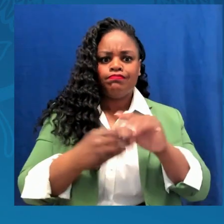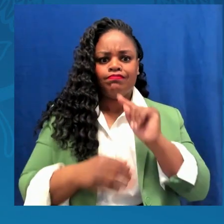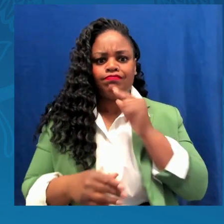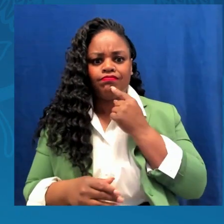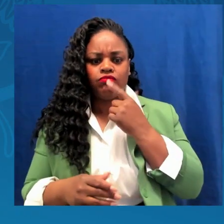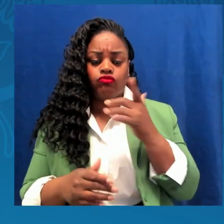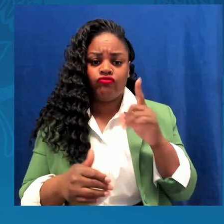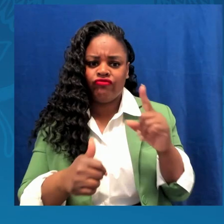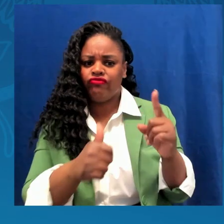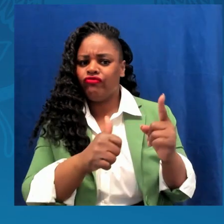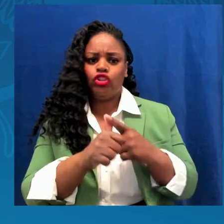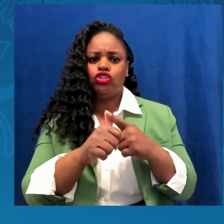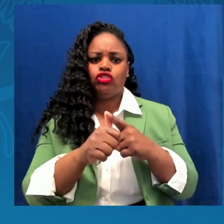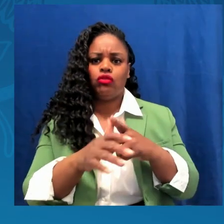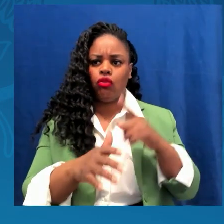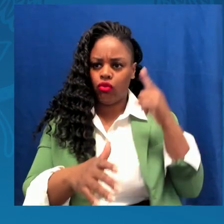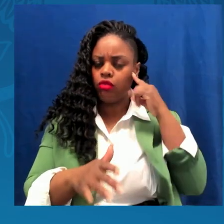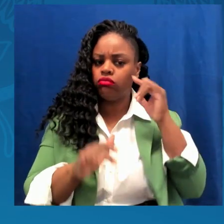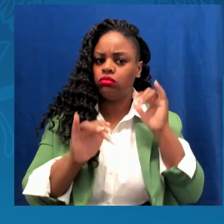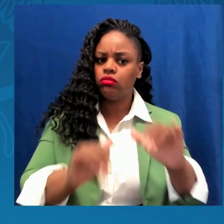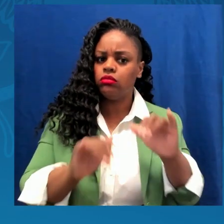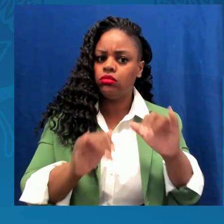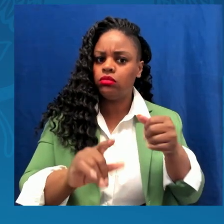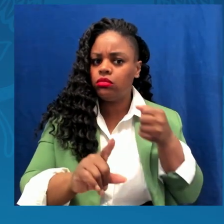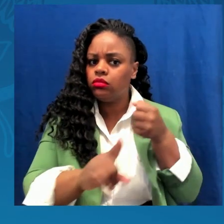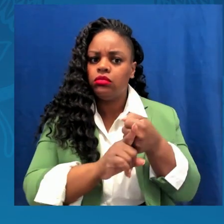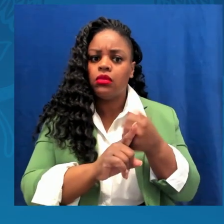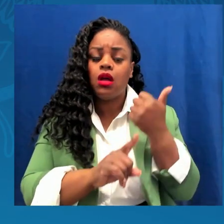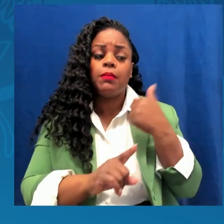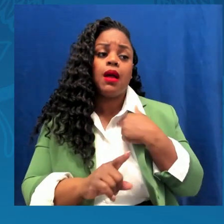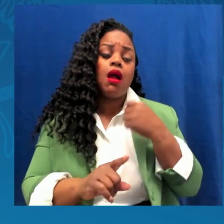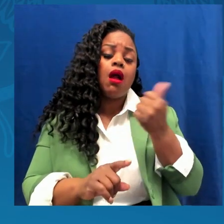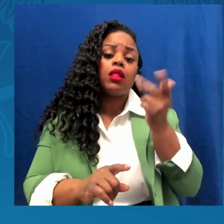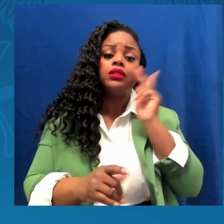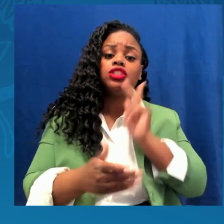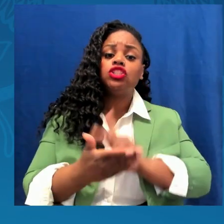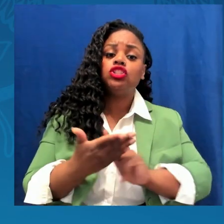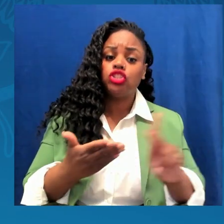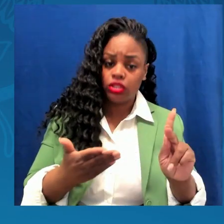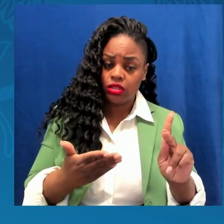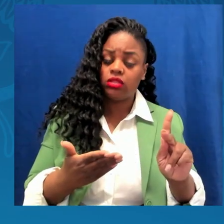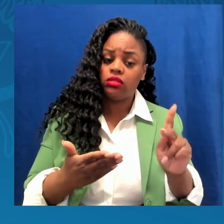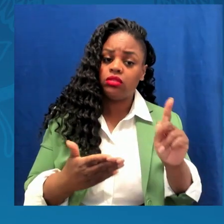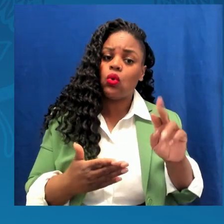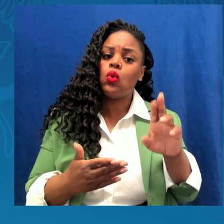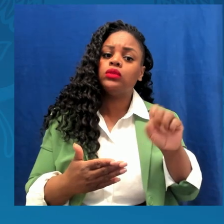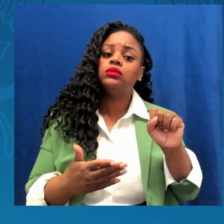Secretary Mayorkas and I engaged with more than 40 HBCU Presidents from across the nation.